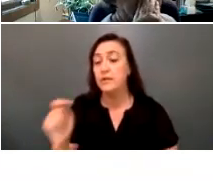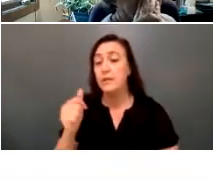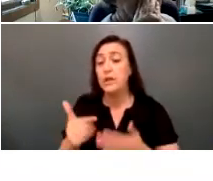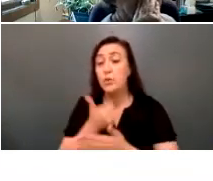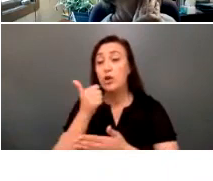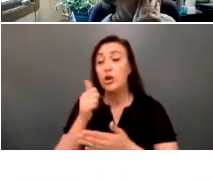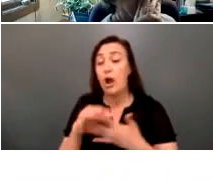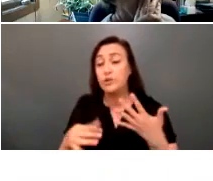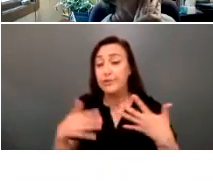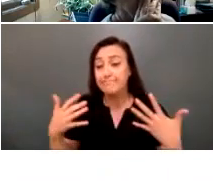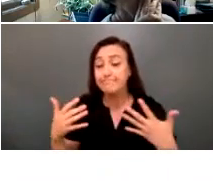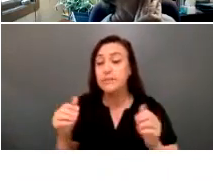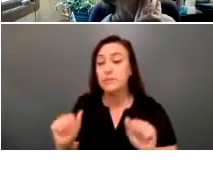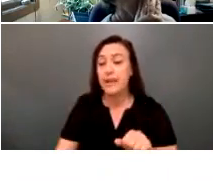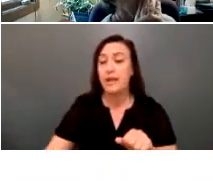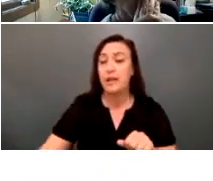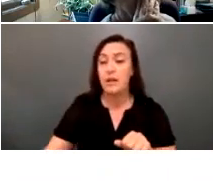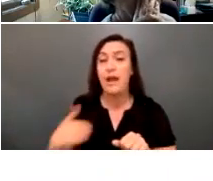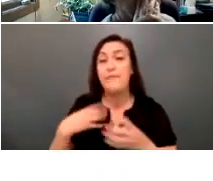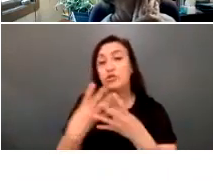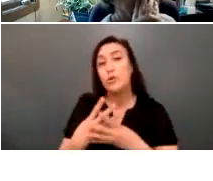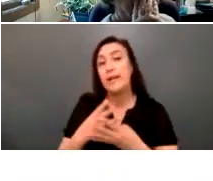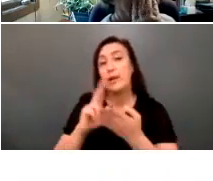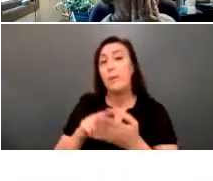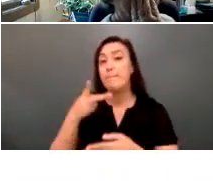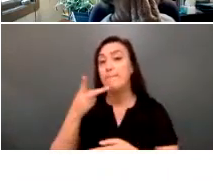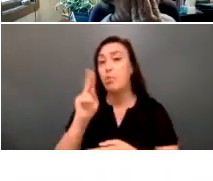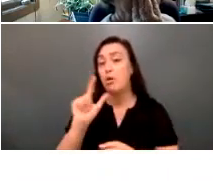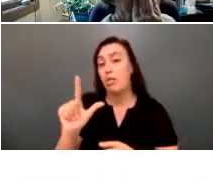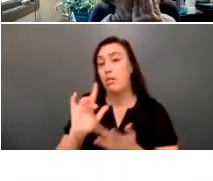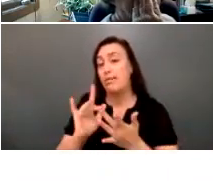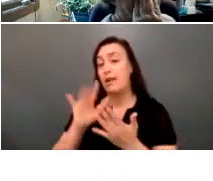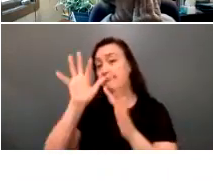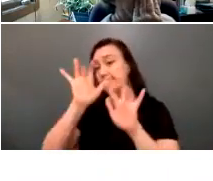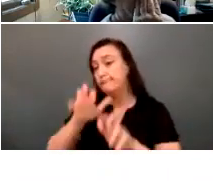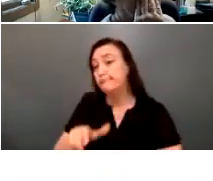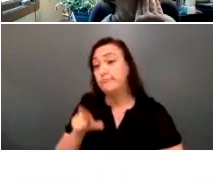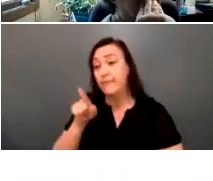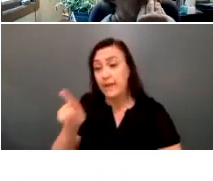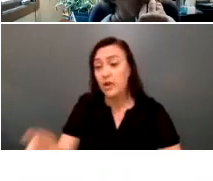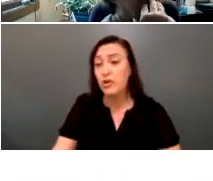is that there is a provider screening and enrollment portal that allows you to go online and fill out all the